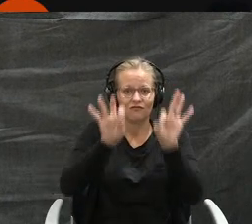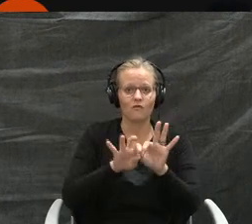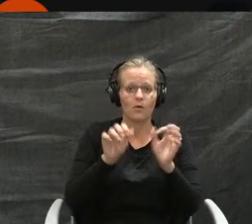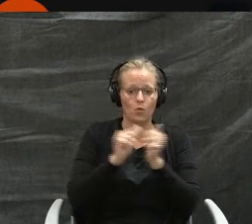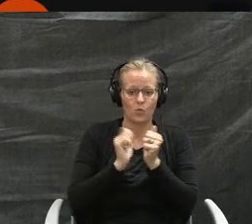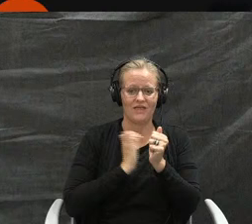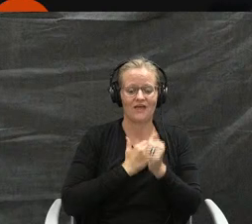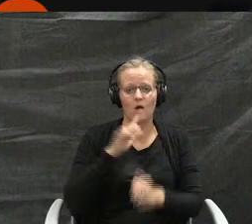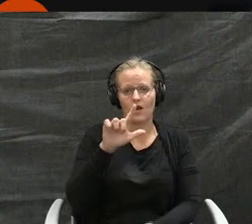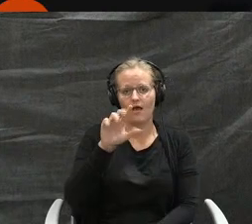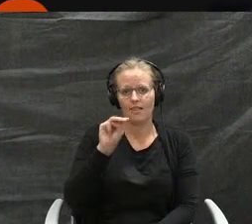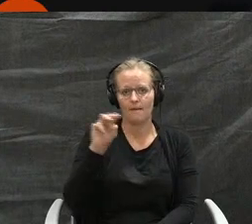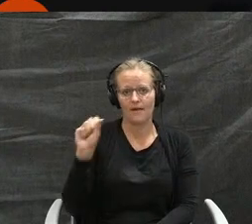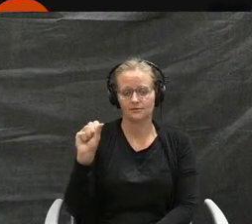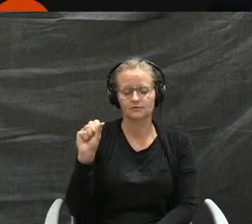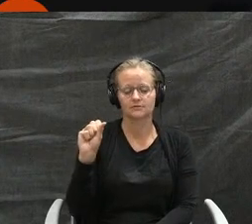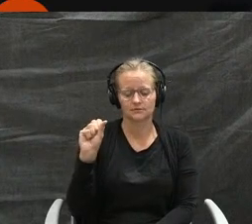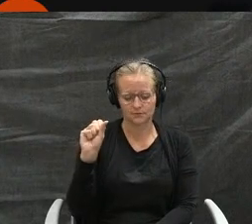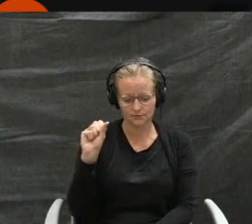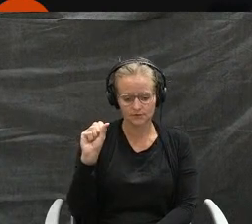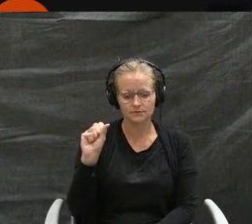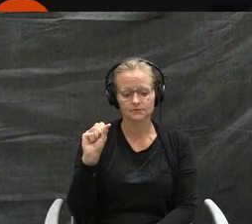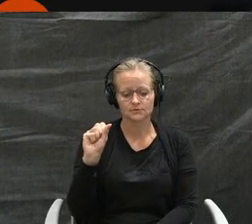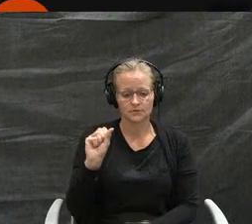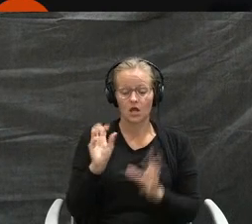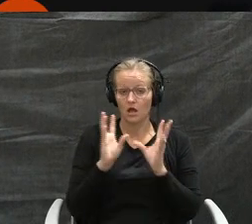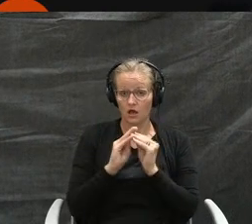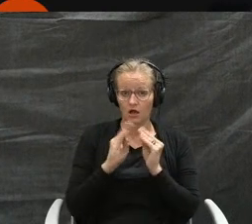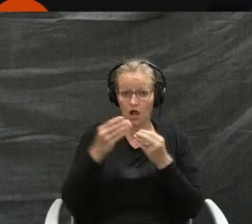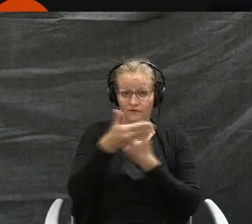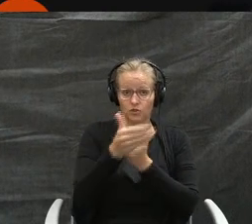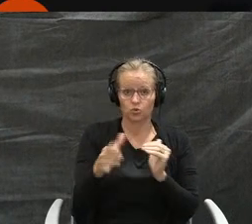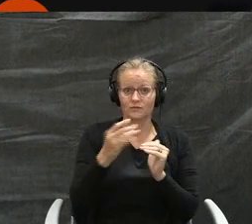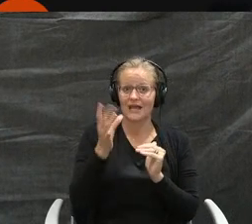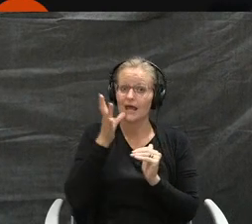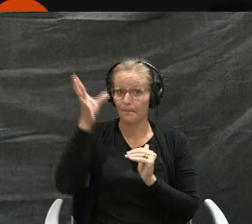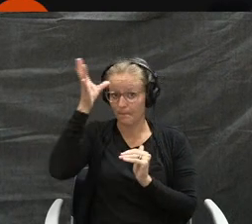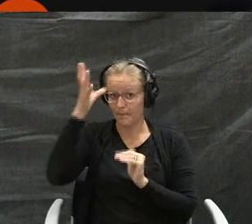Conferences and virtual parent meetings will be focused through the lens of learning goals.